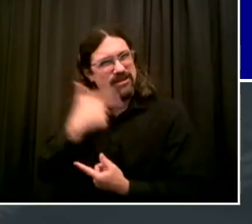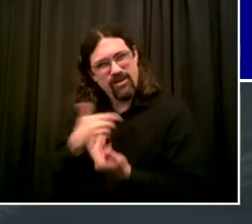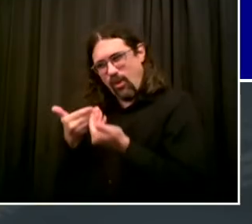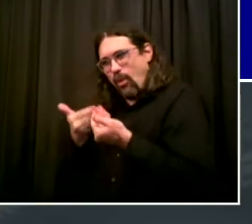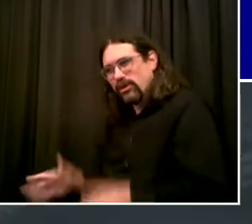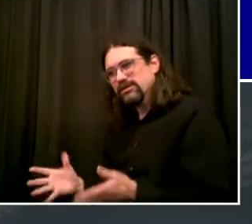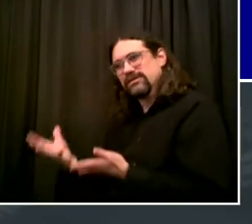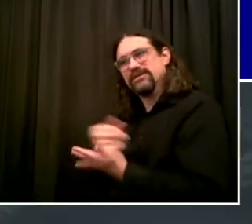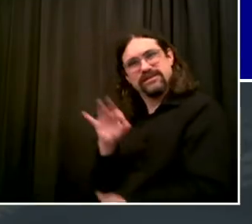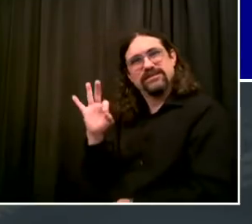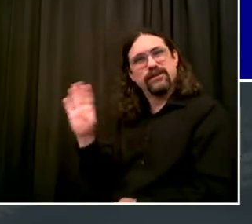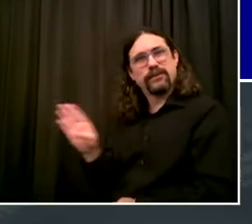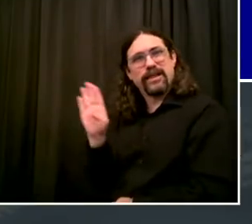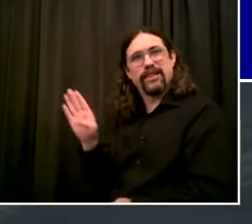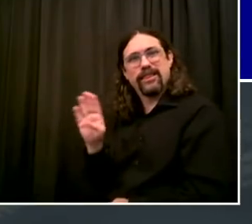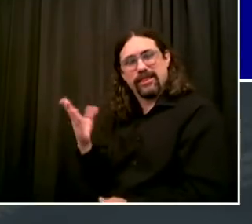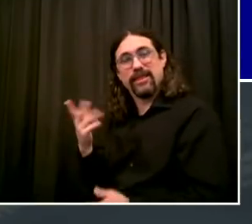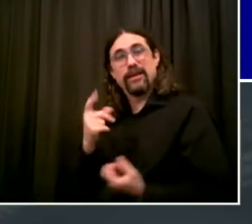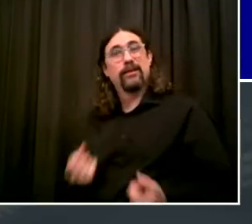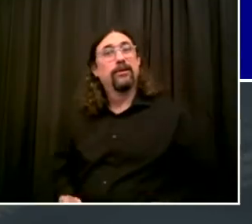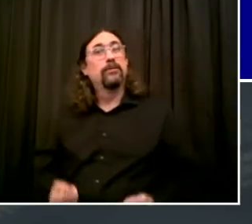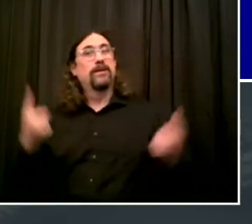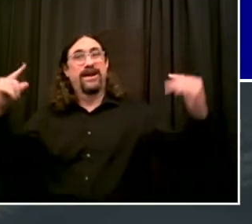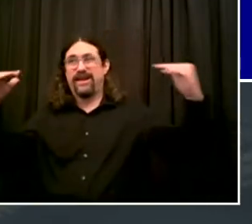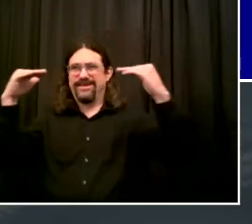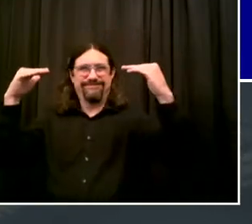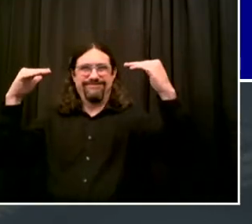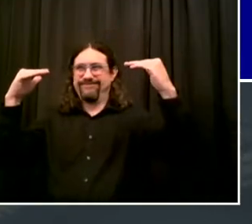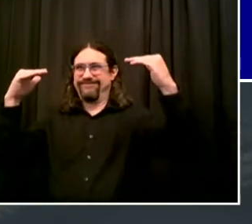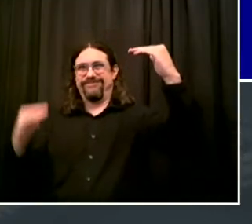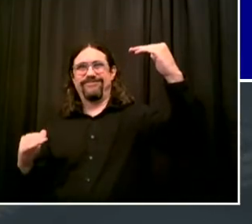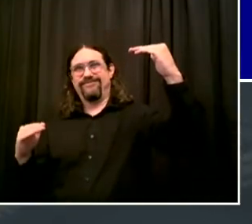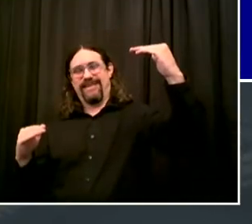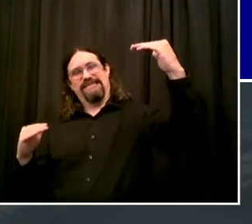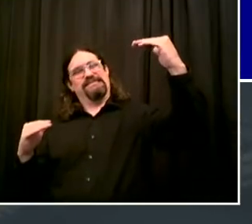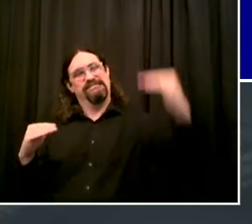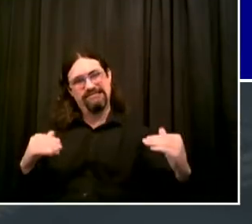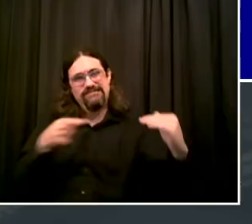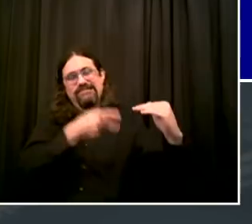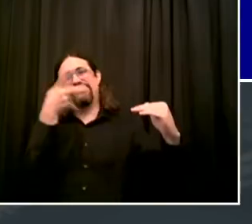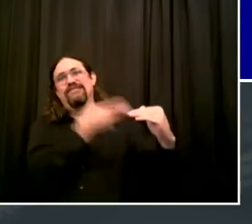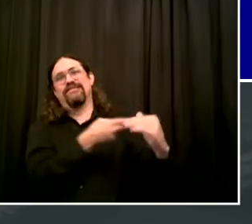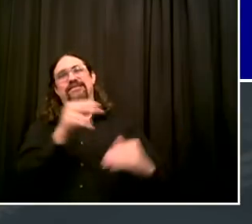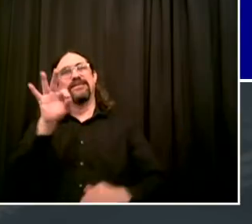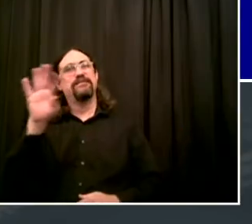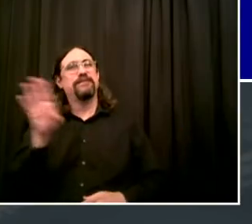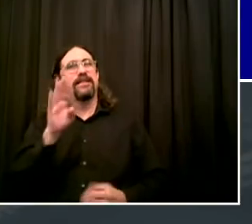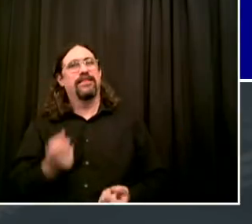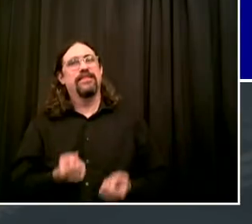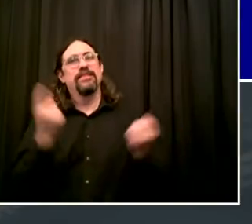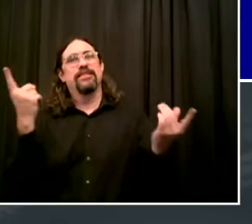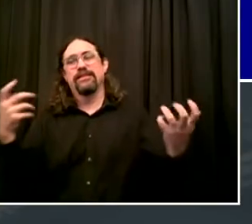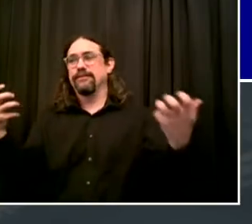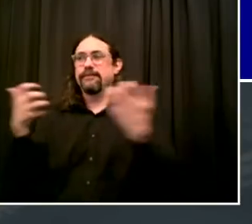MONTHS. REVENUE THAT USED TO E B PLENTIFUL BECAUSE WE HAD SUCH A STRONG ECONOMY IS GONE.